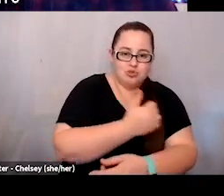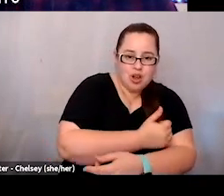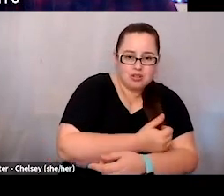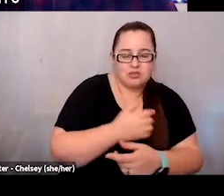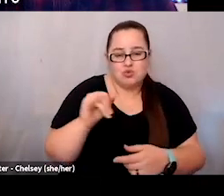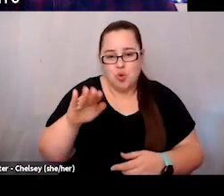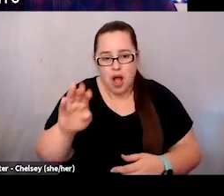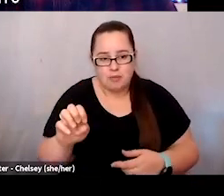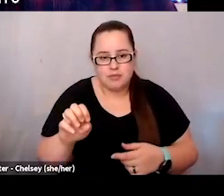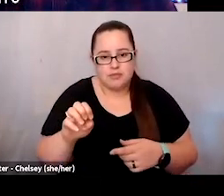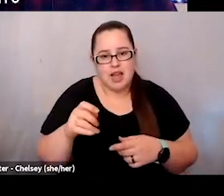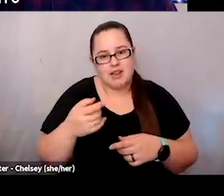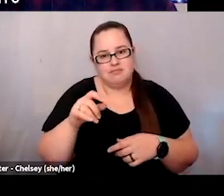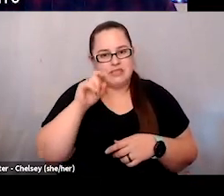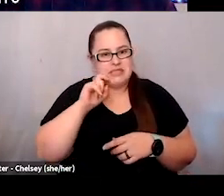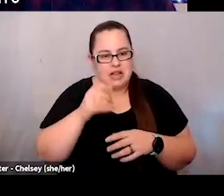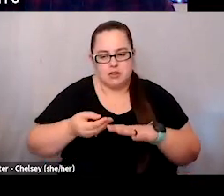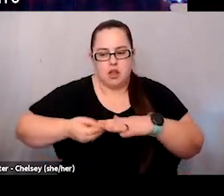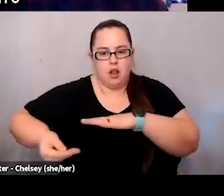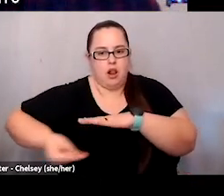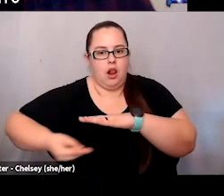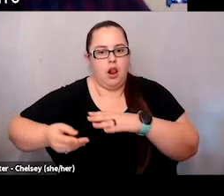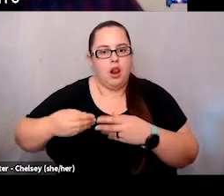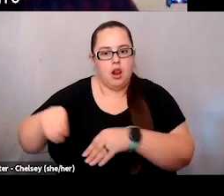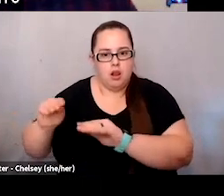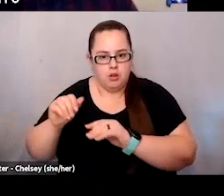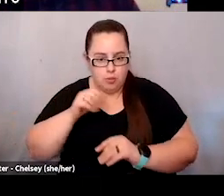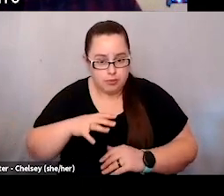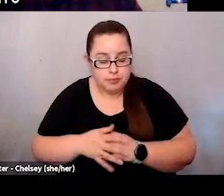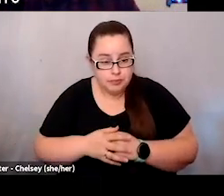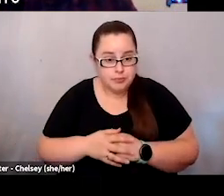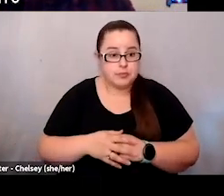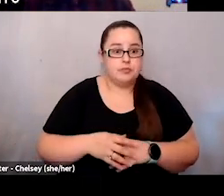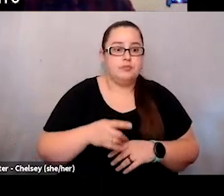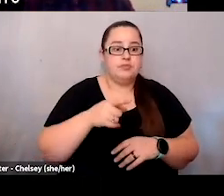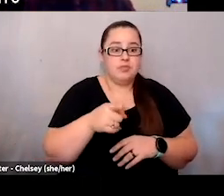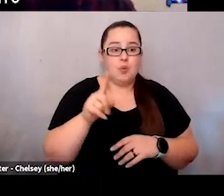money to the region. But with it has come drugs, crime and sex trafficking in the